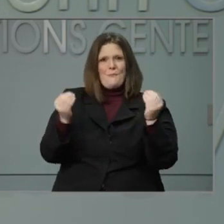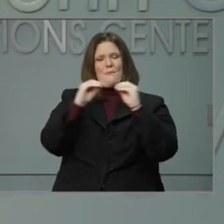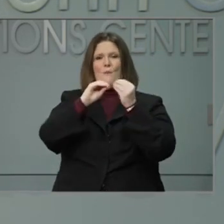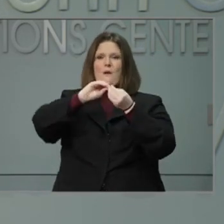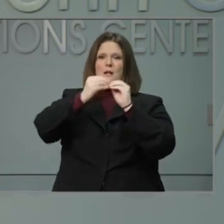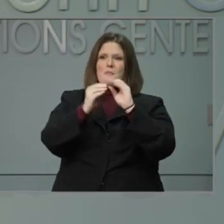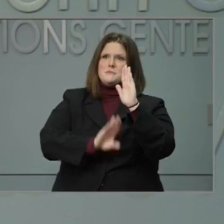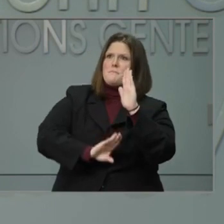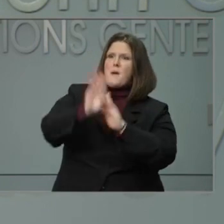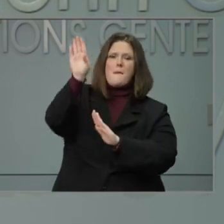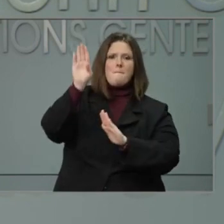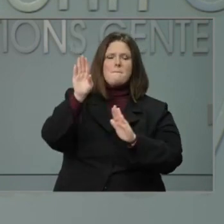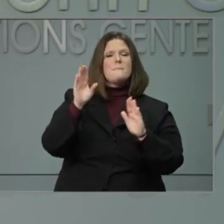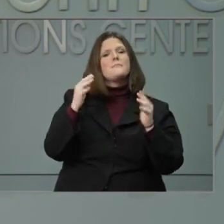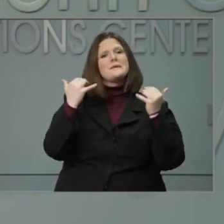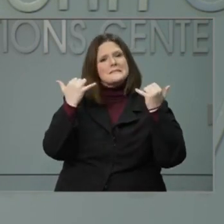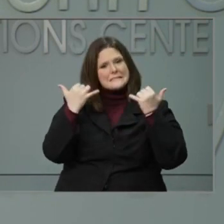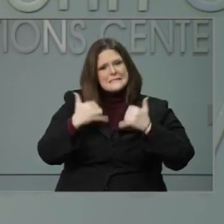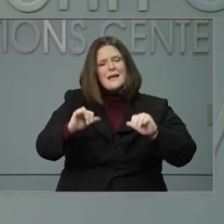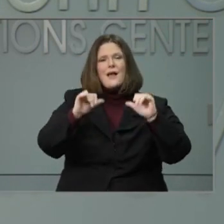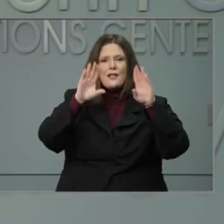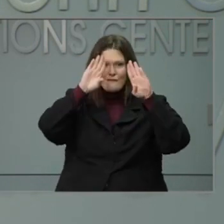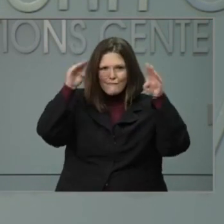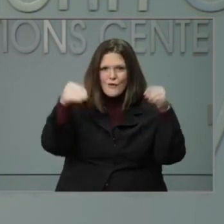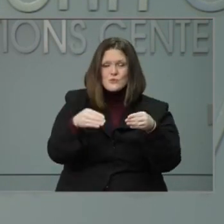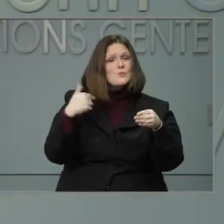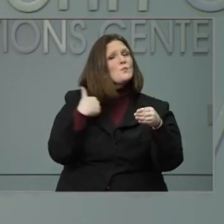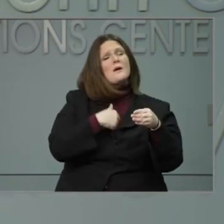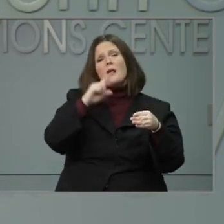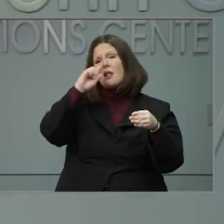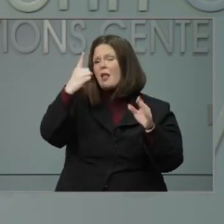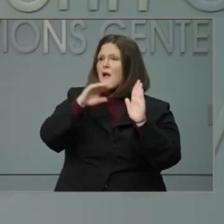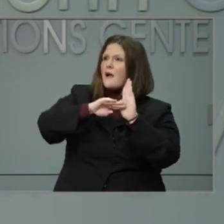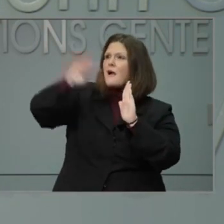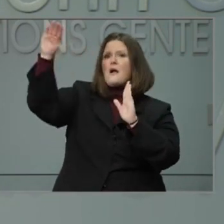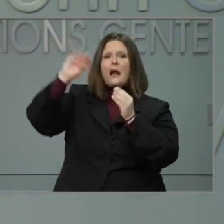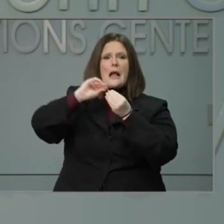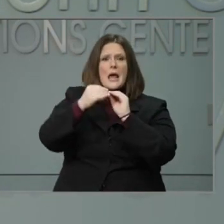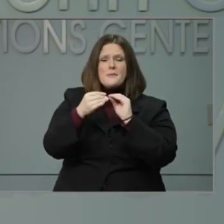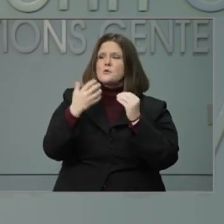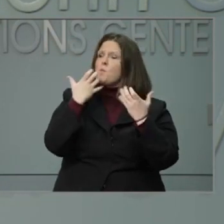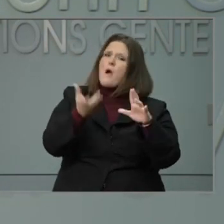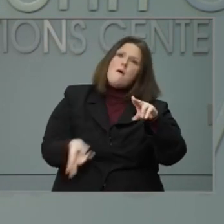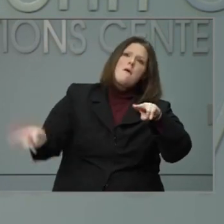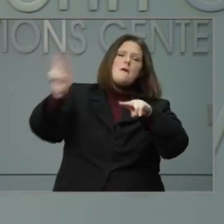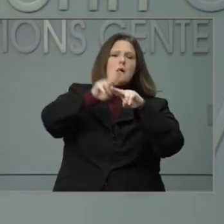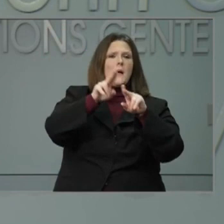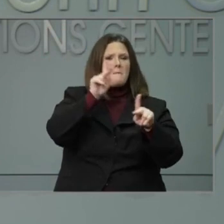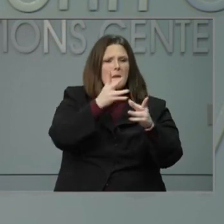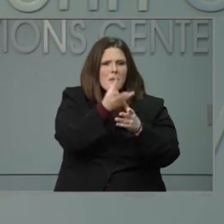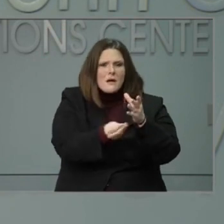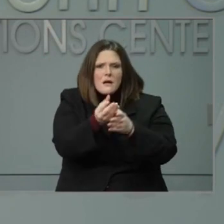DURING FAMILY GATHERINGS. WE'VE COME TOO FAR TO LOSE OUR FOCUS NOW.